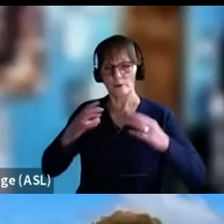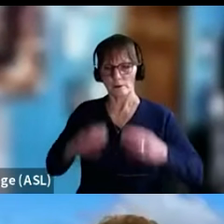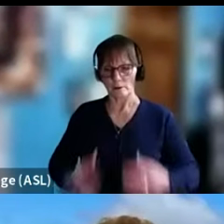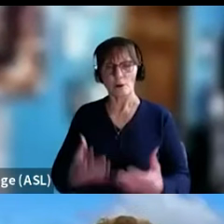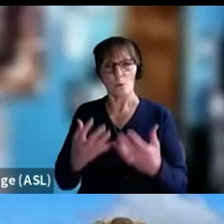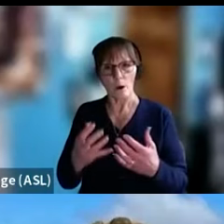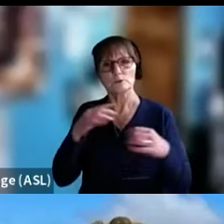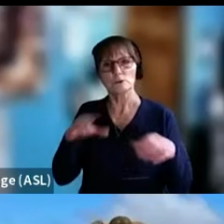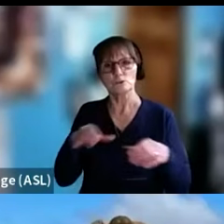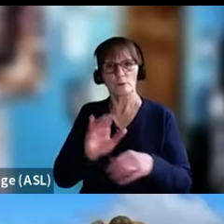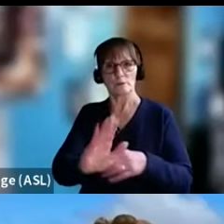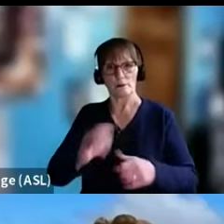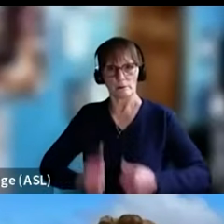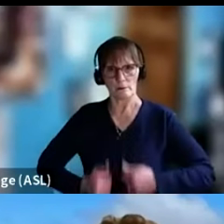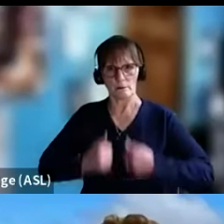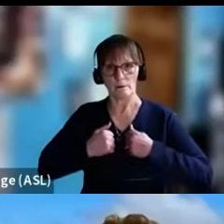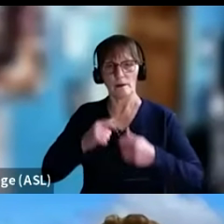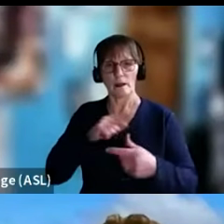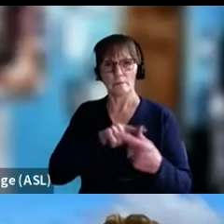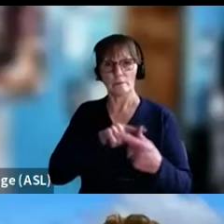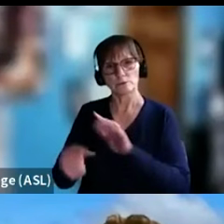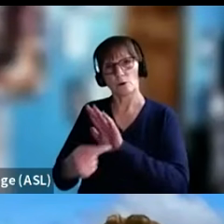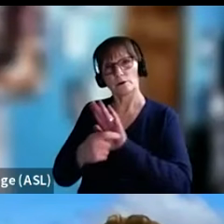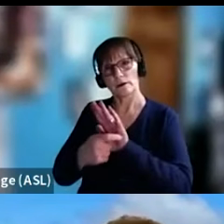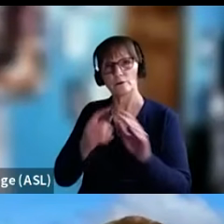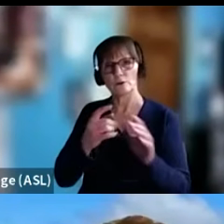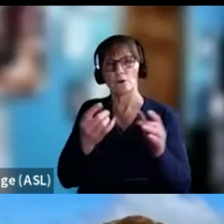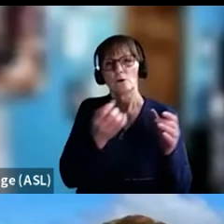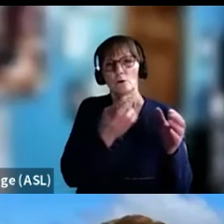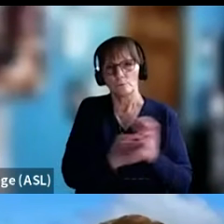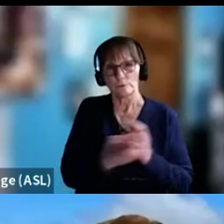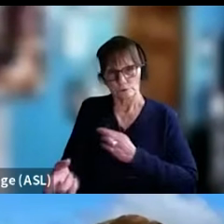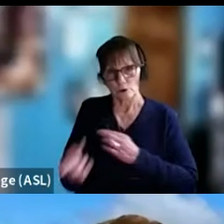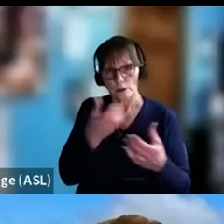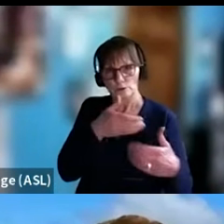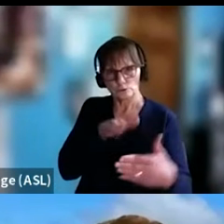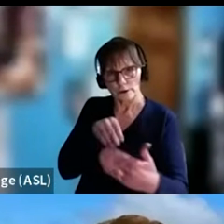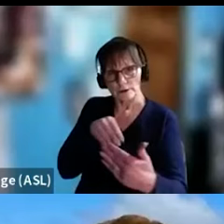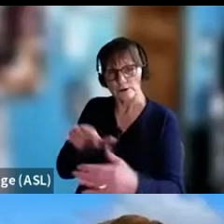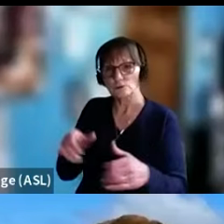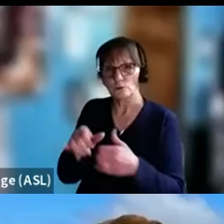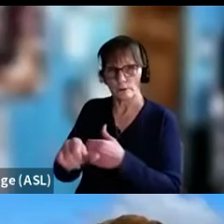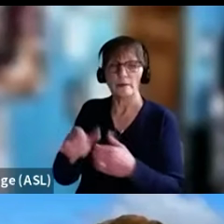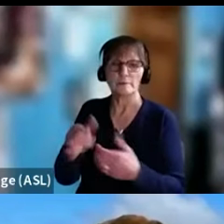and wants to do with their lives and then identifying resources, strategies, and supports to be able to do that. Thanks for sharing.